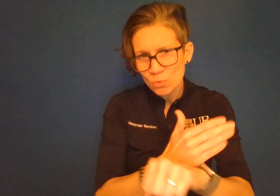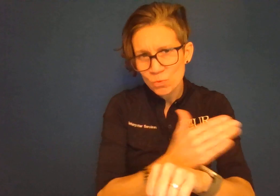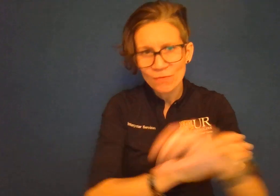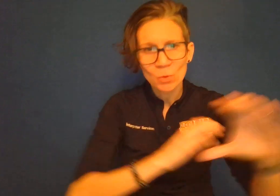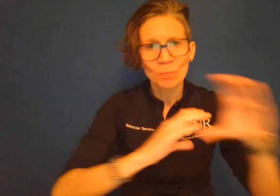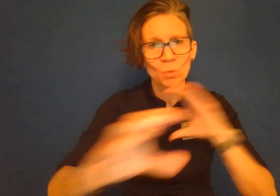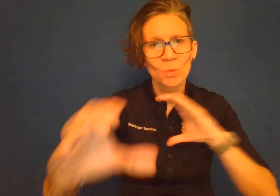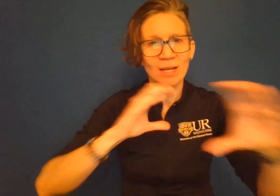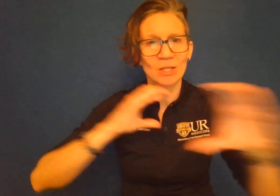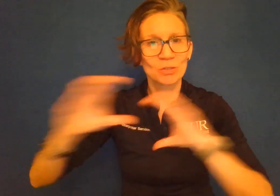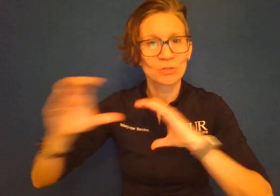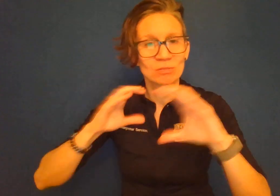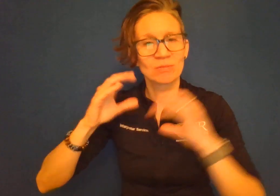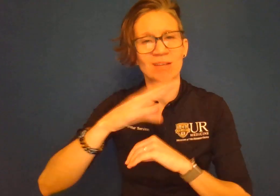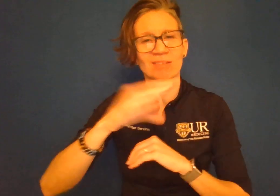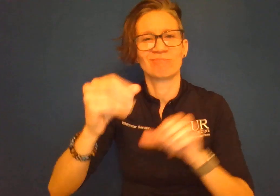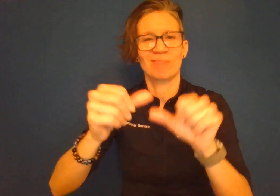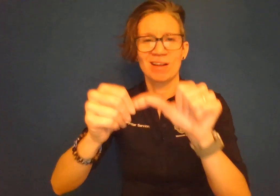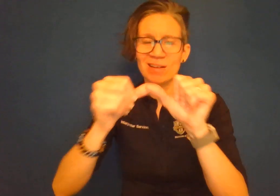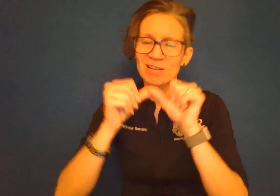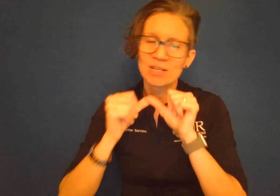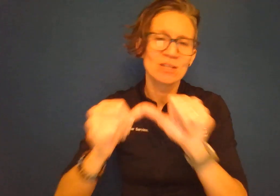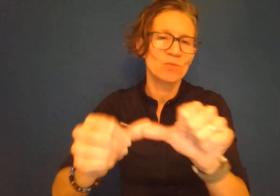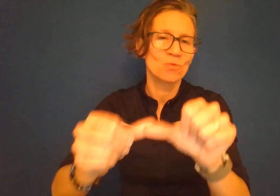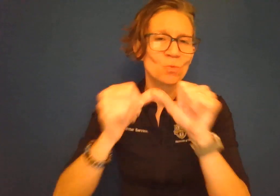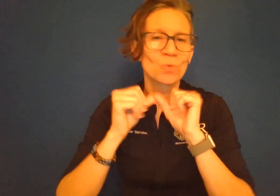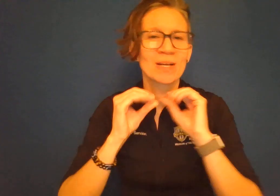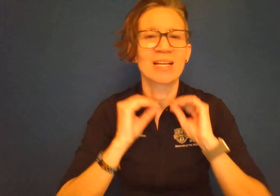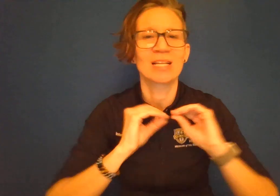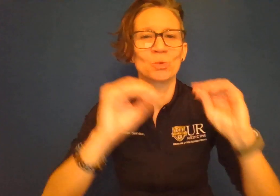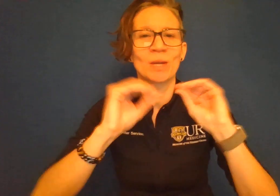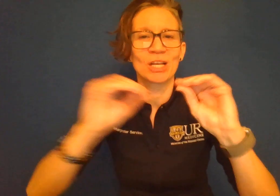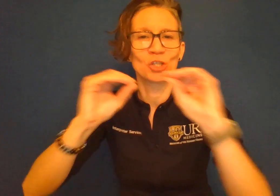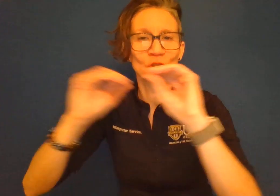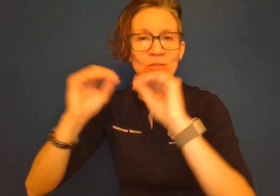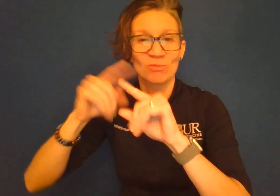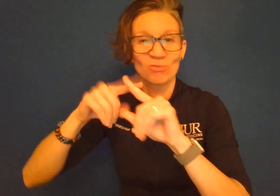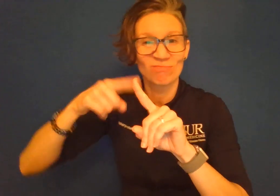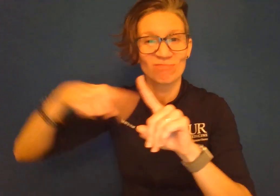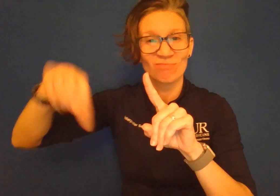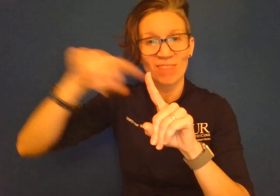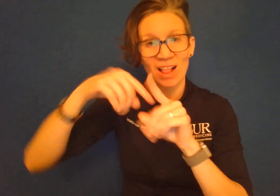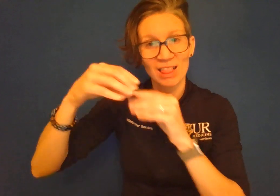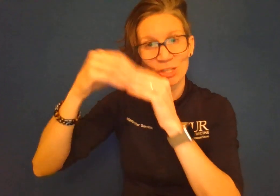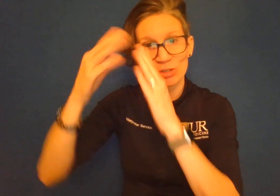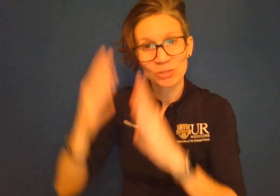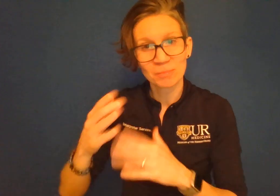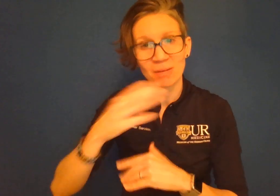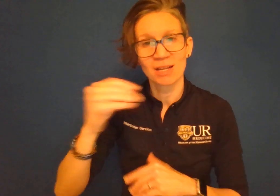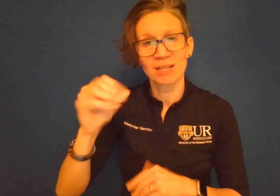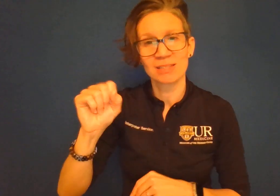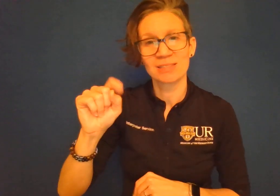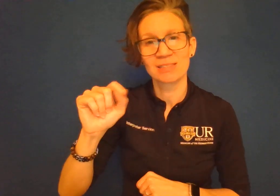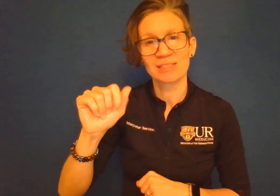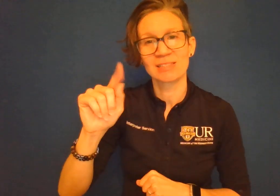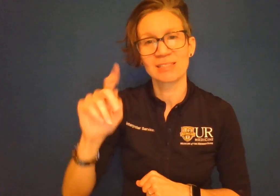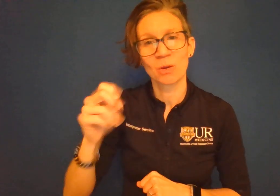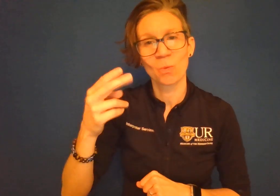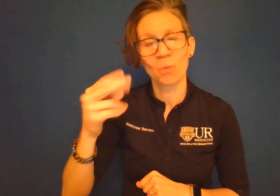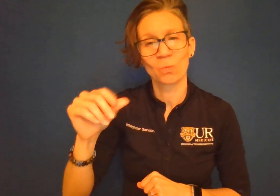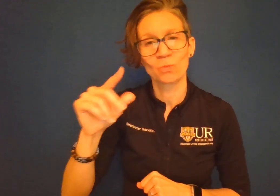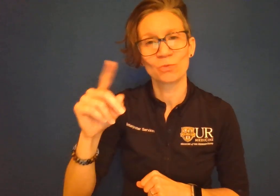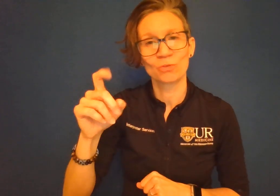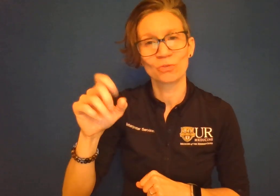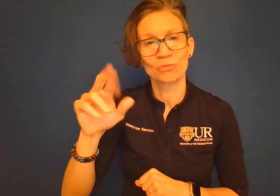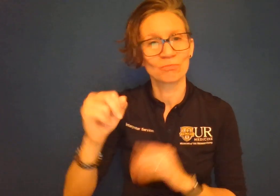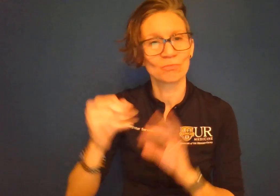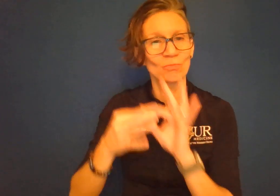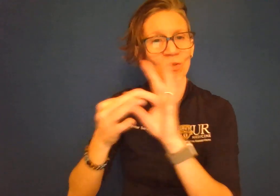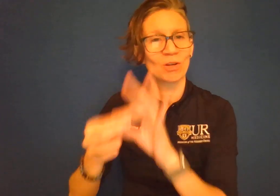improving communication and ongoing education to leaders and stakeholders